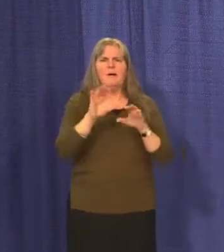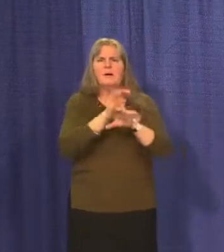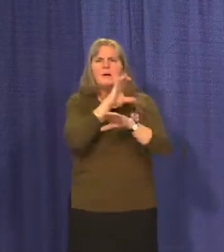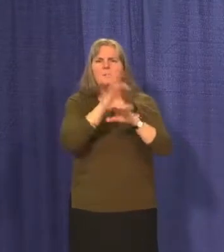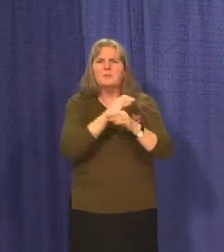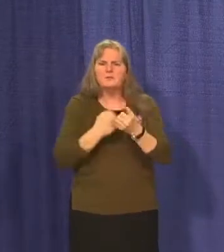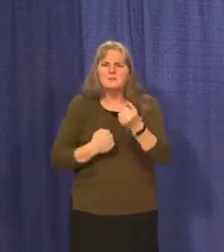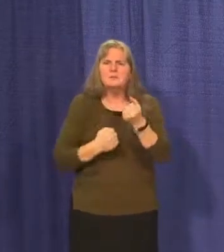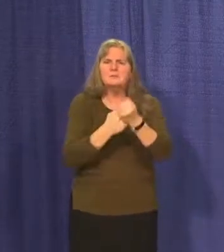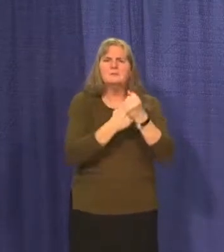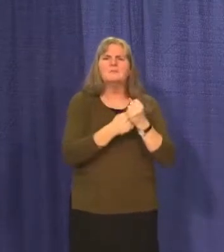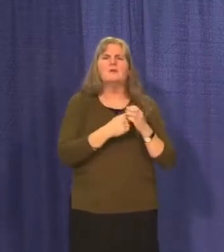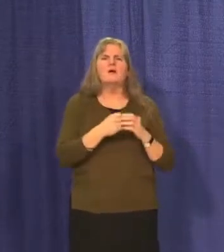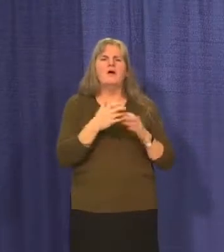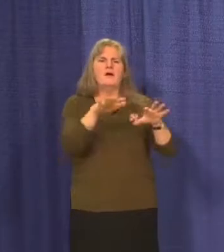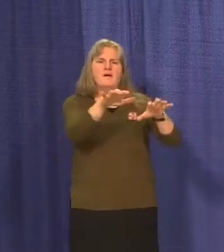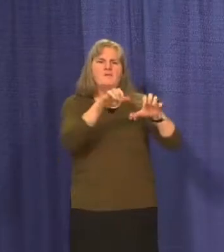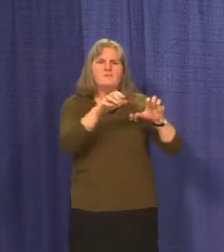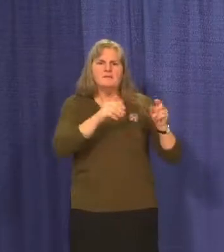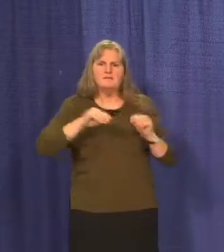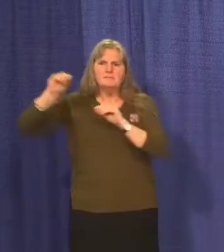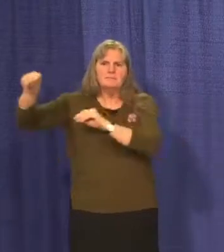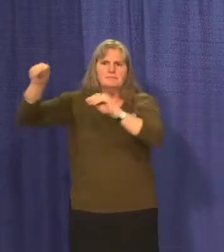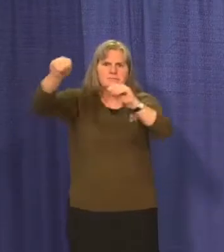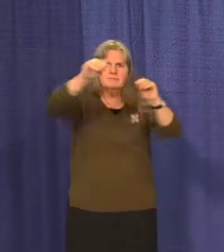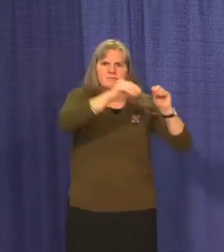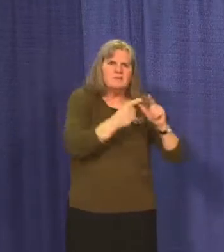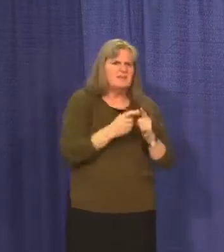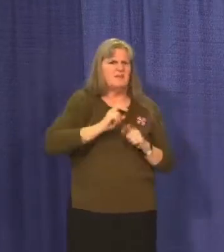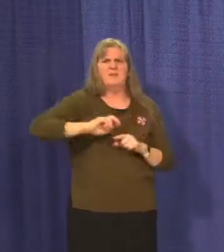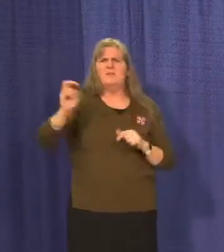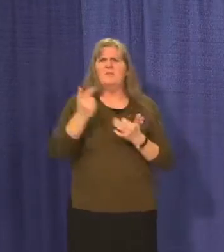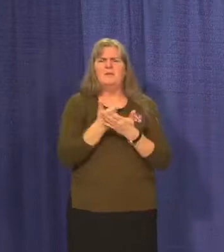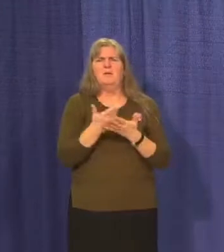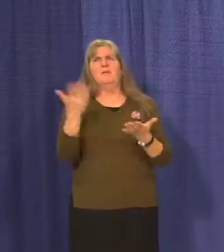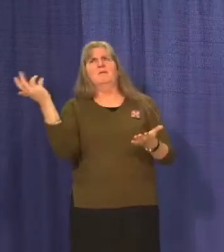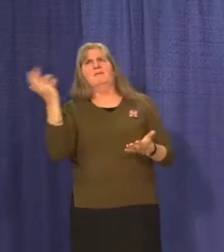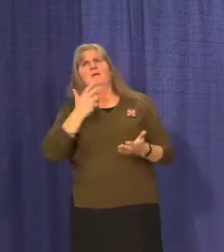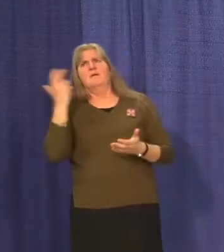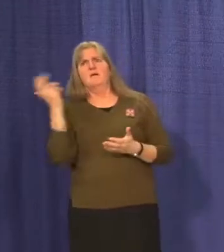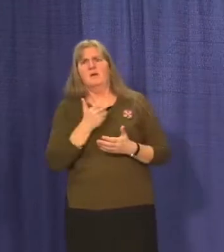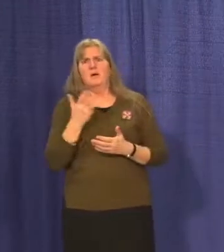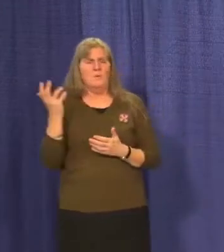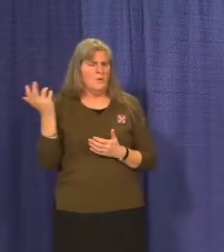IT support, global freezers, transport, in other supplies.